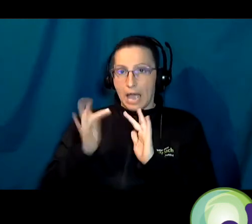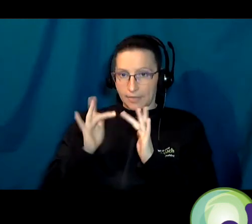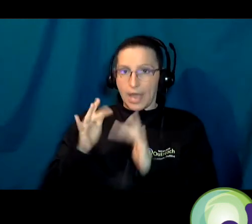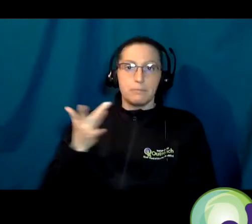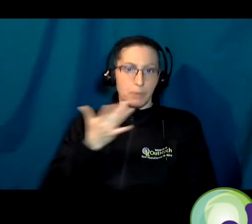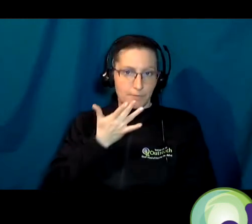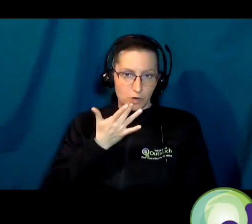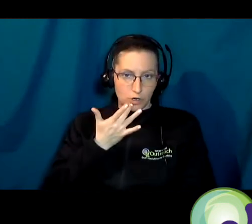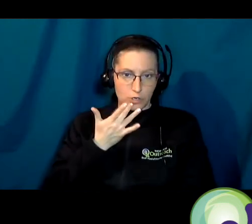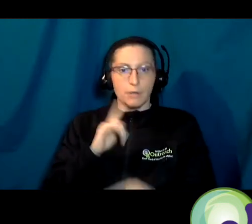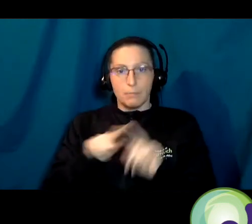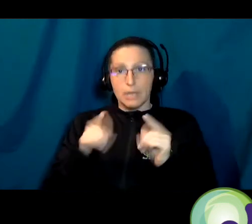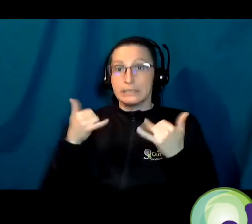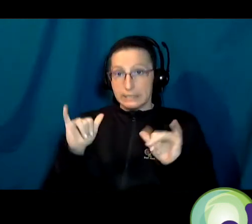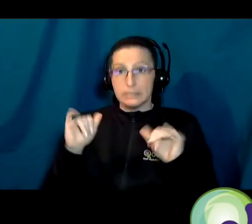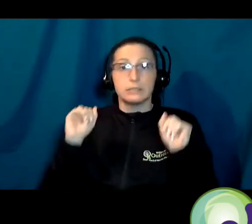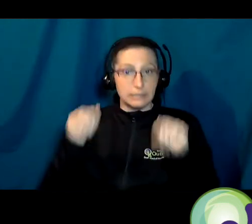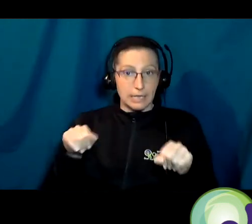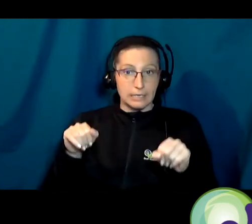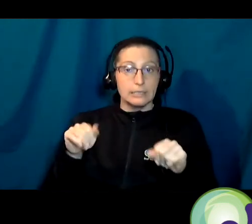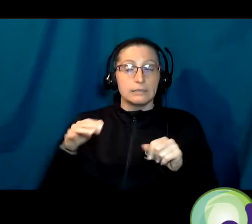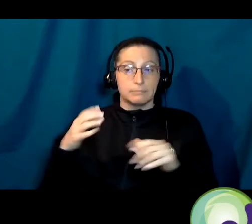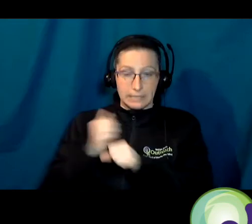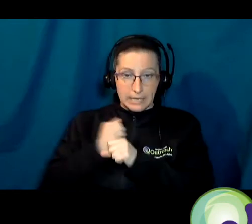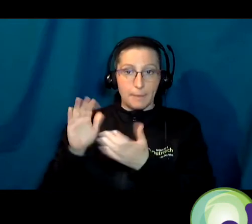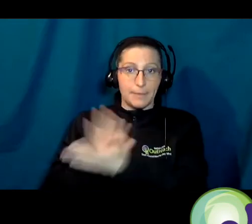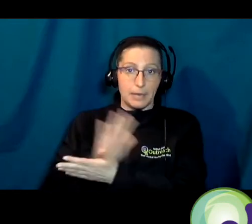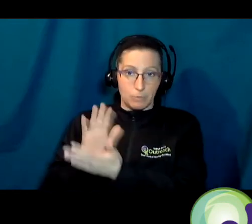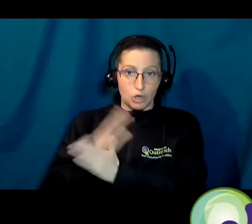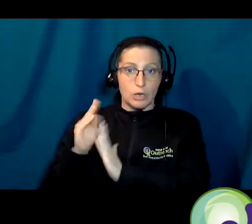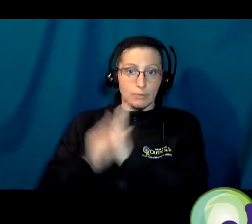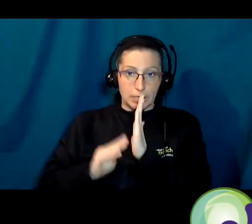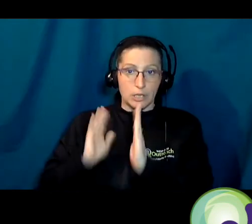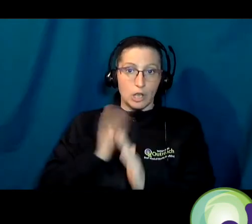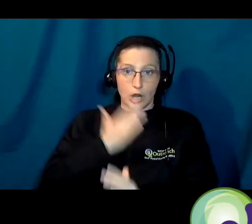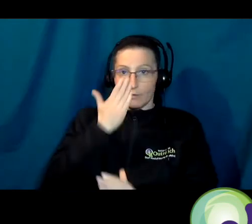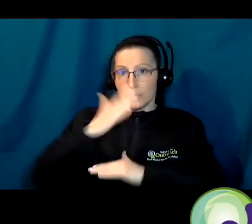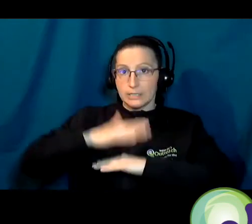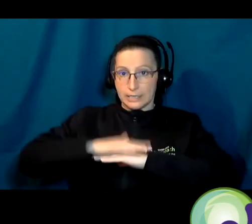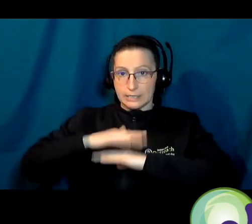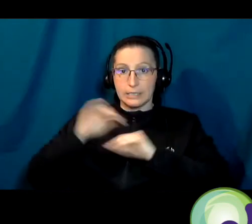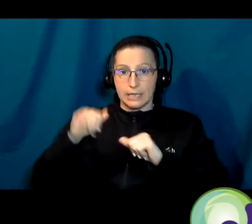but they still can get an application at our front desks, either at 1017